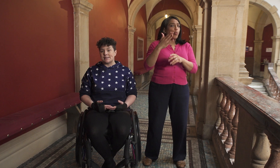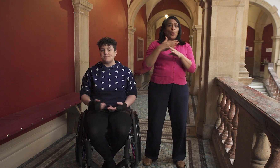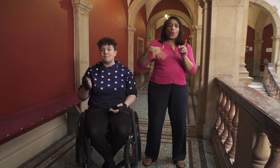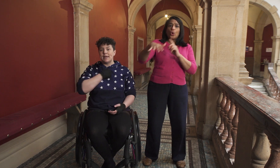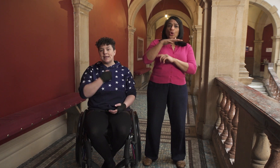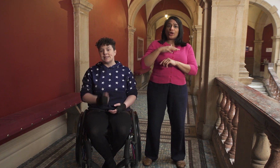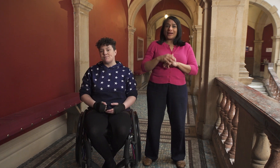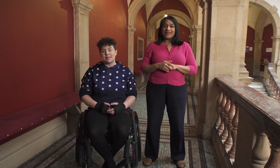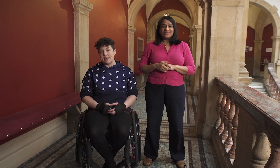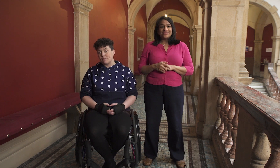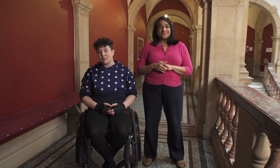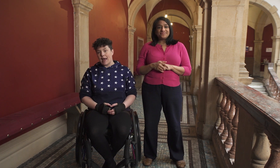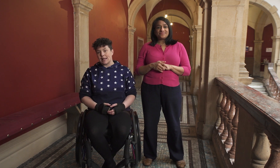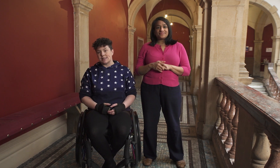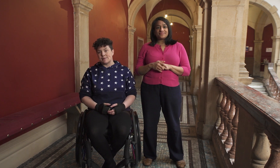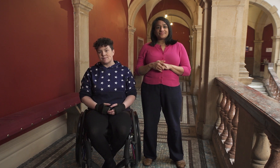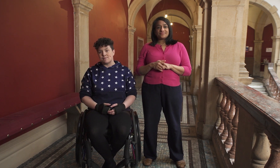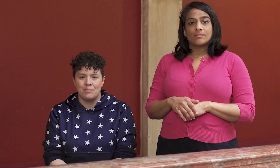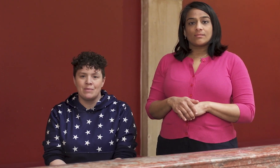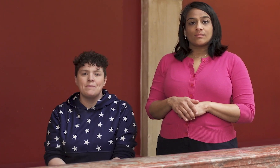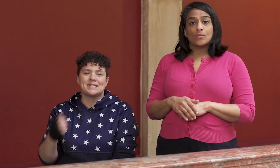beans, biscuit, cats biscuit